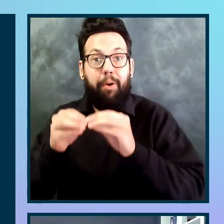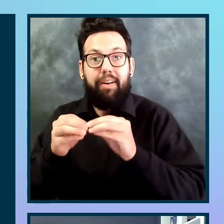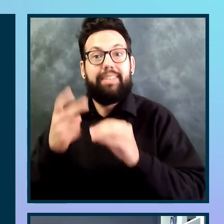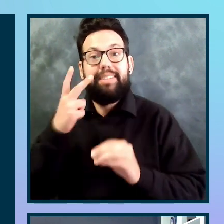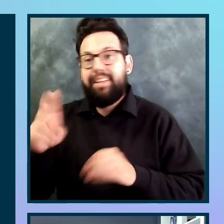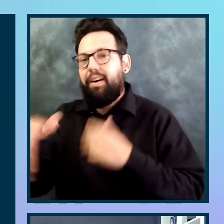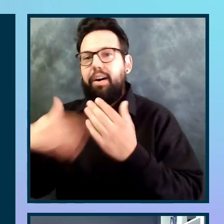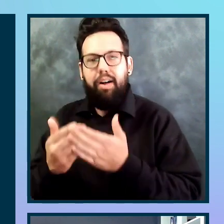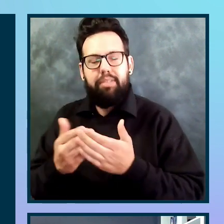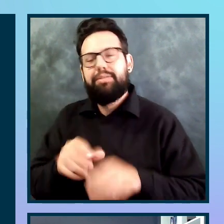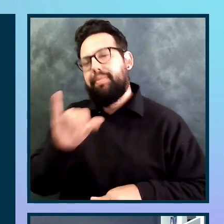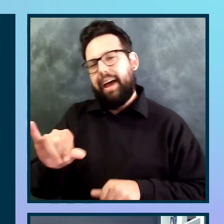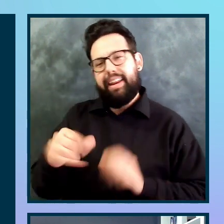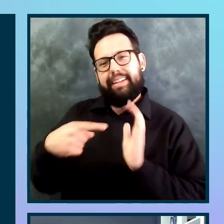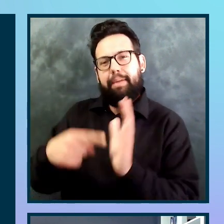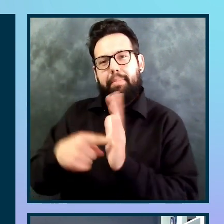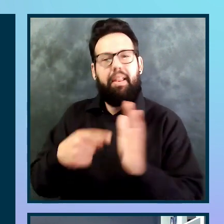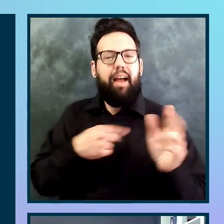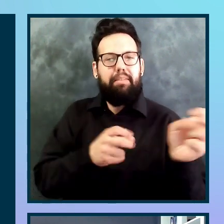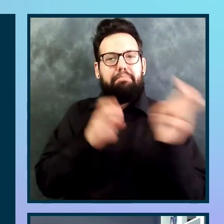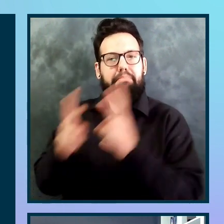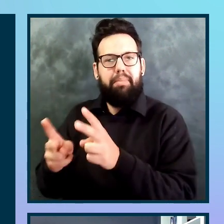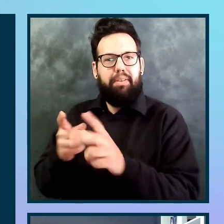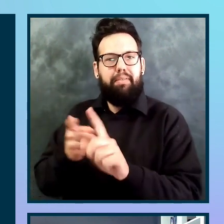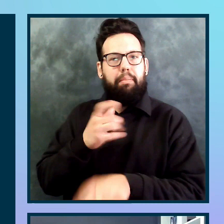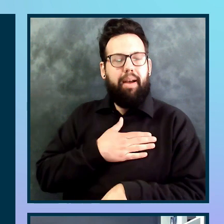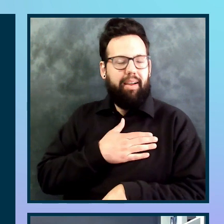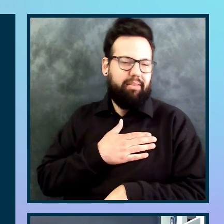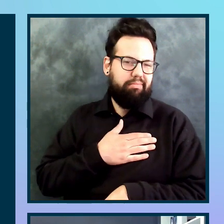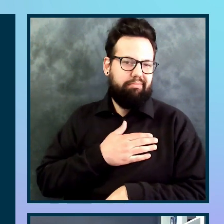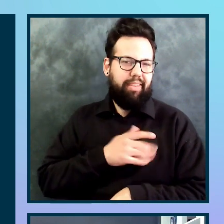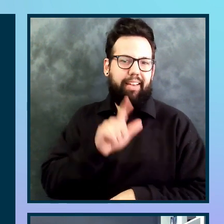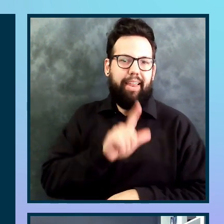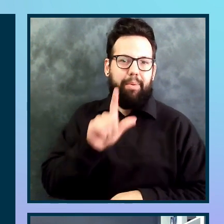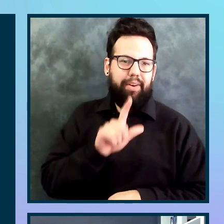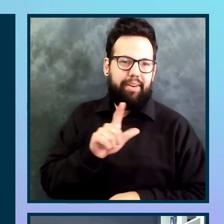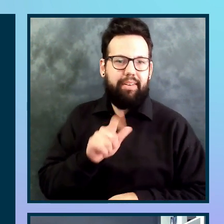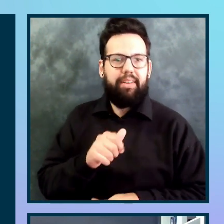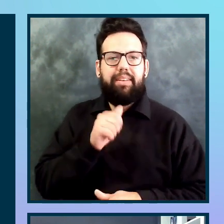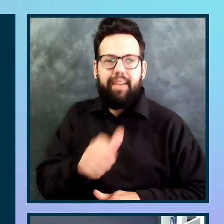it's not an eCommerce. It was an act occurred, but I kinda like used this scenarios. So that's why those categories are there.